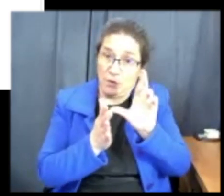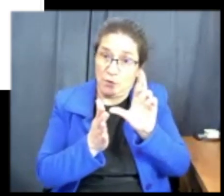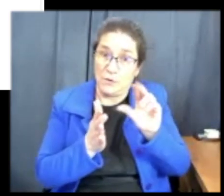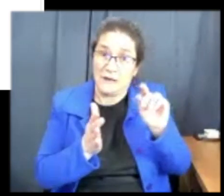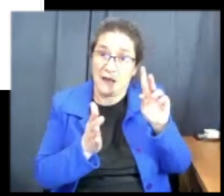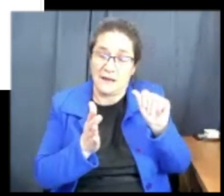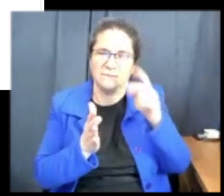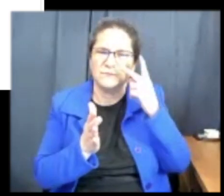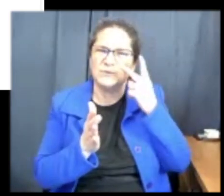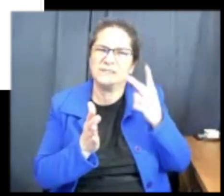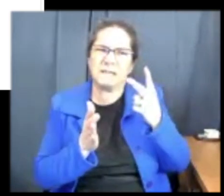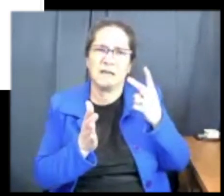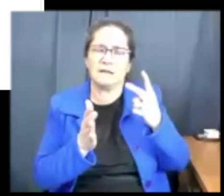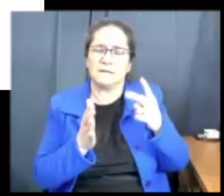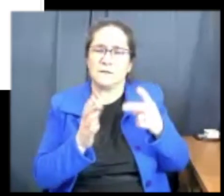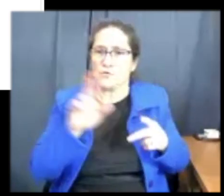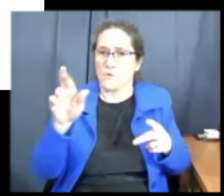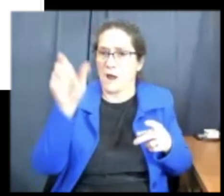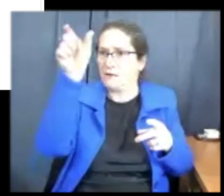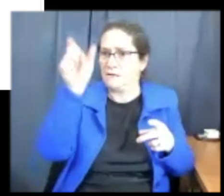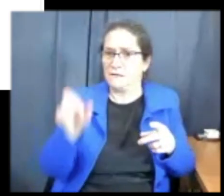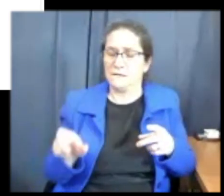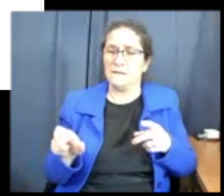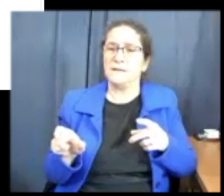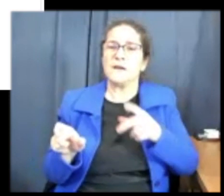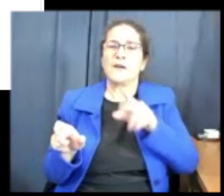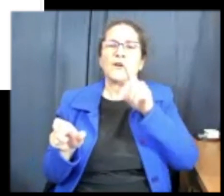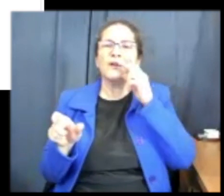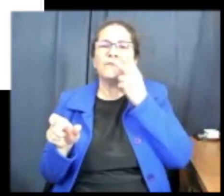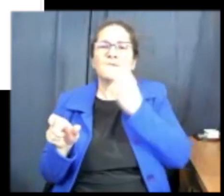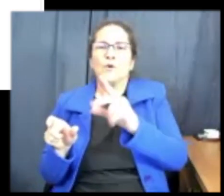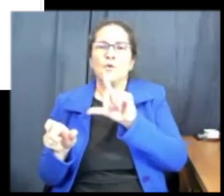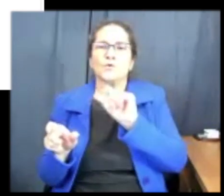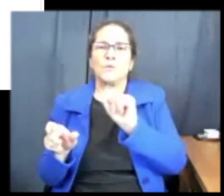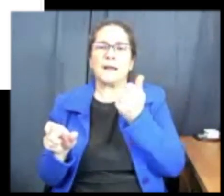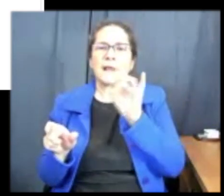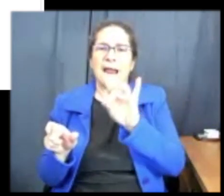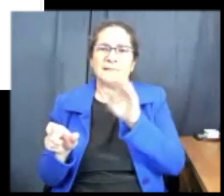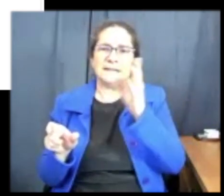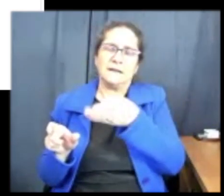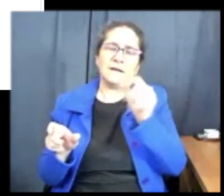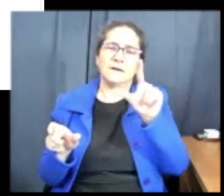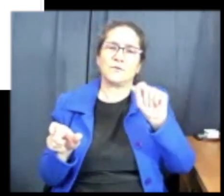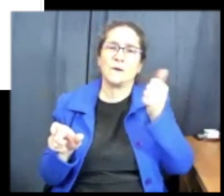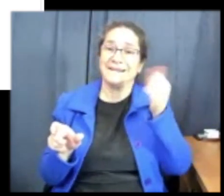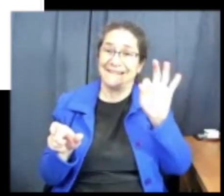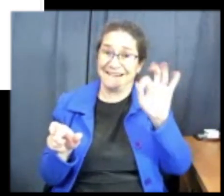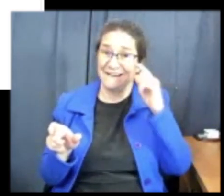a link that says view the 2018-2019 profile for this specific district.